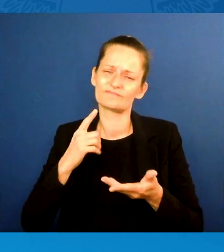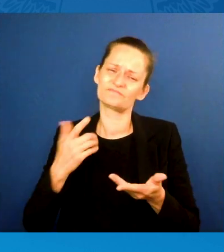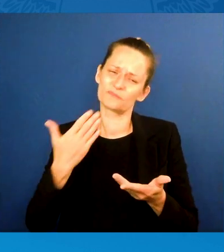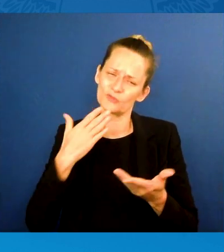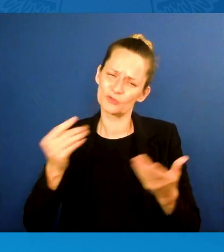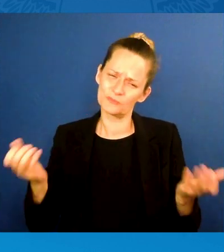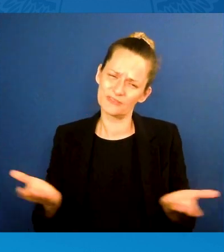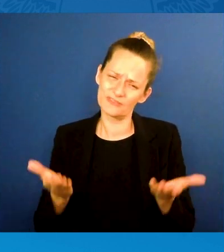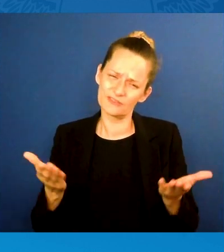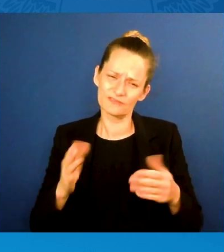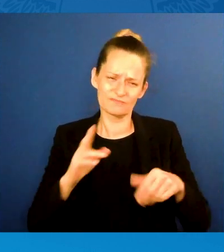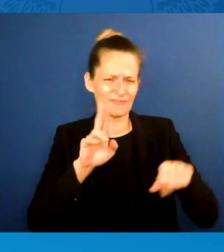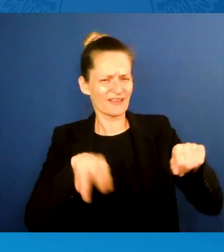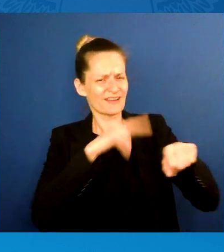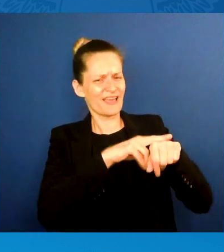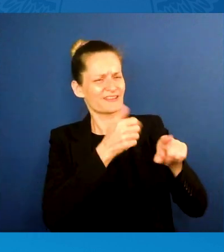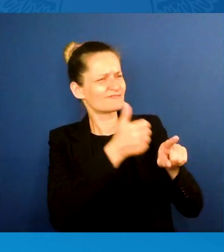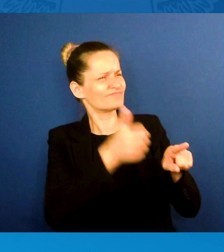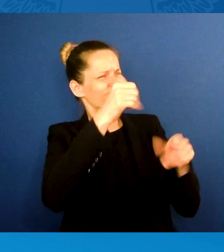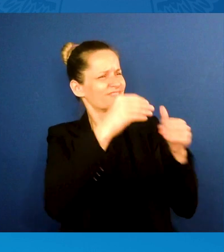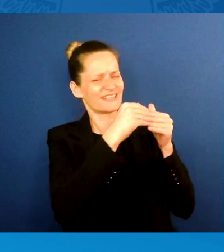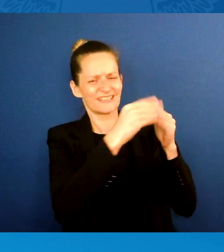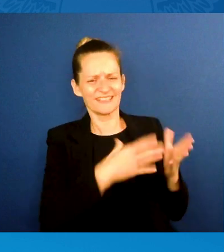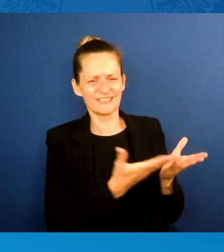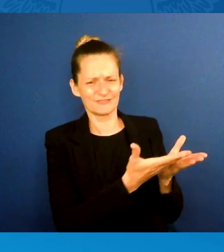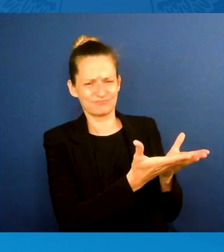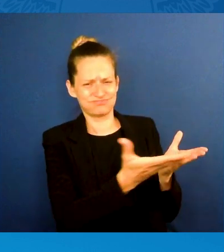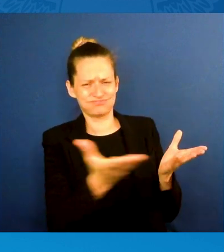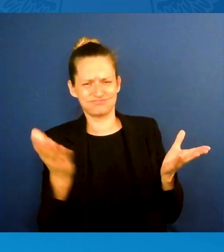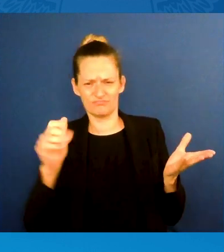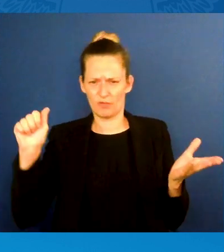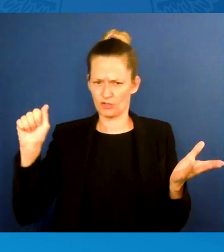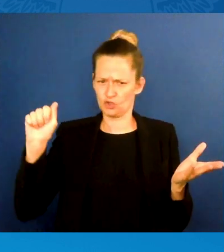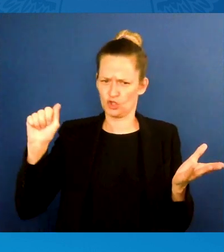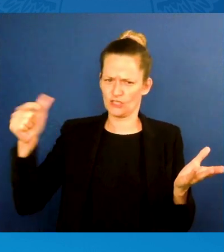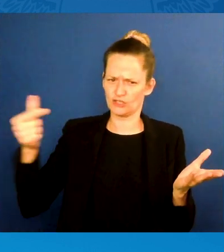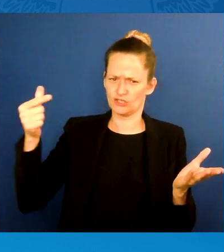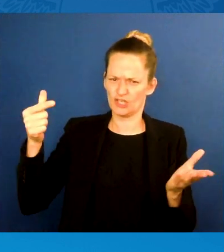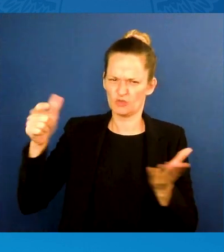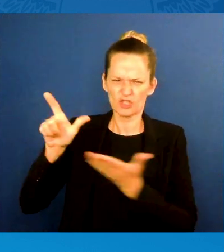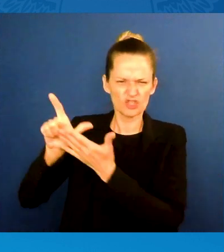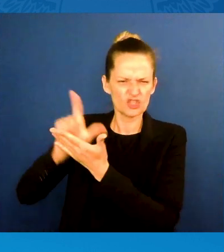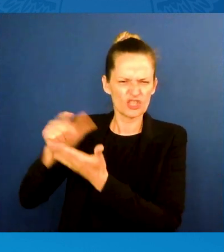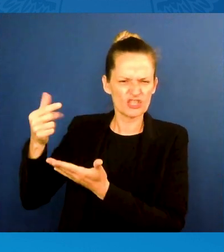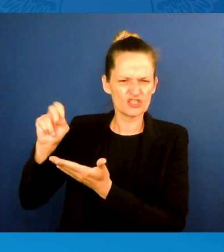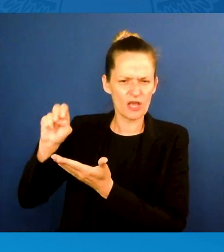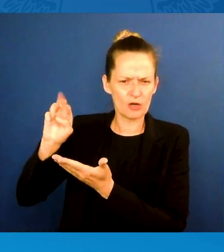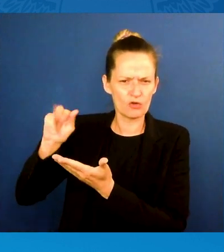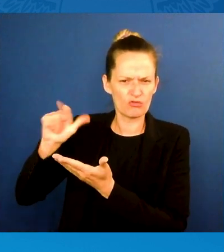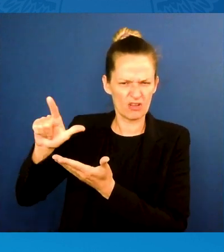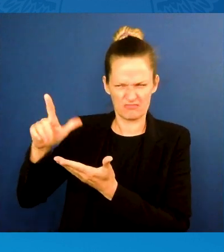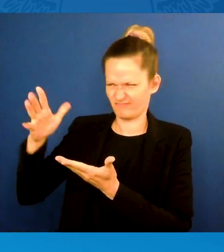the attorneys general, for meeting this afternoon to talk about, I think, one of the most pressing issues